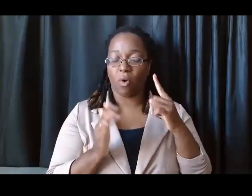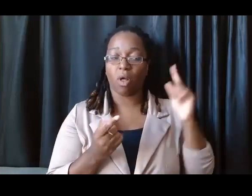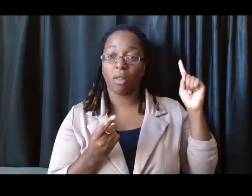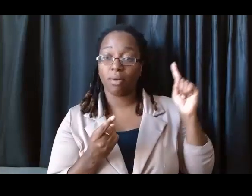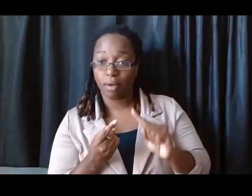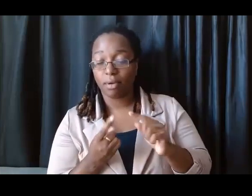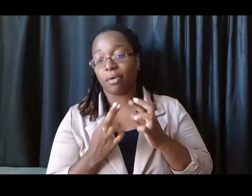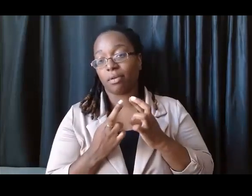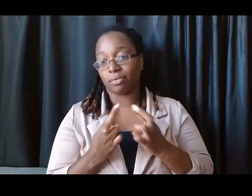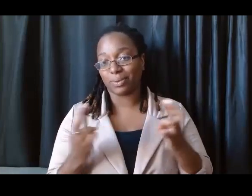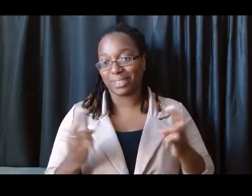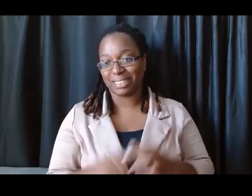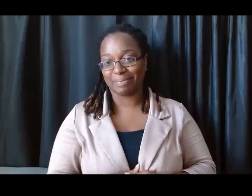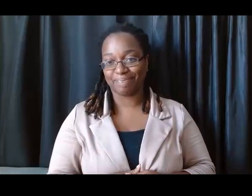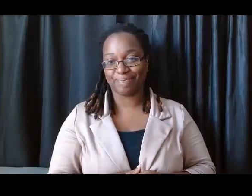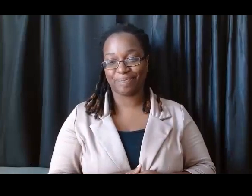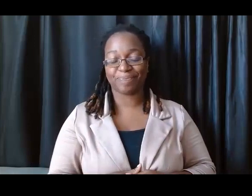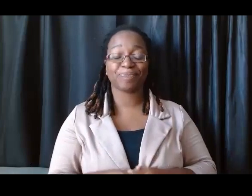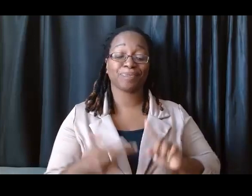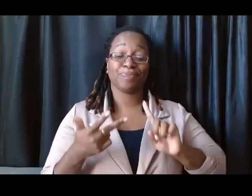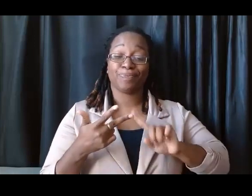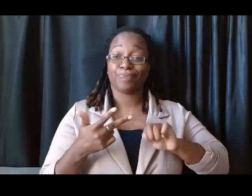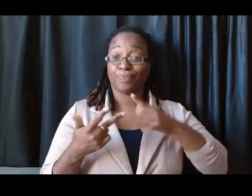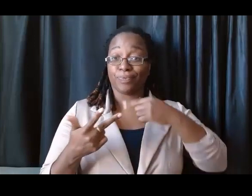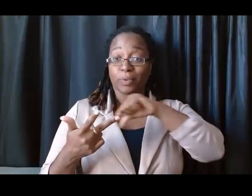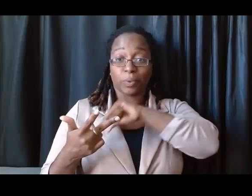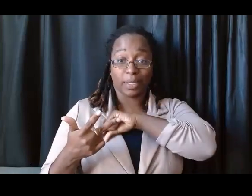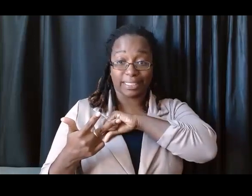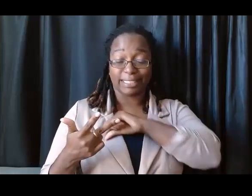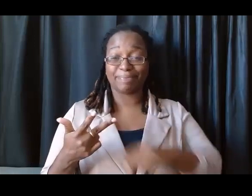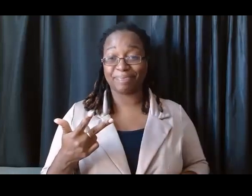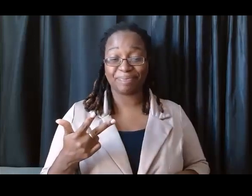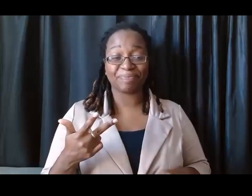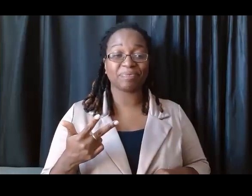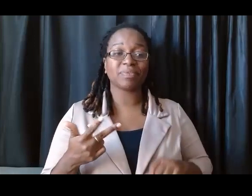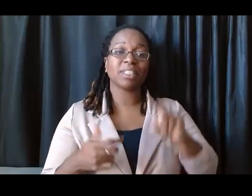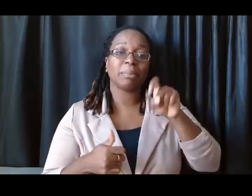Now, the third eligibility criteria is that the person must have low-income.